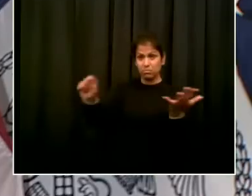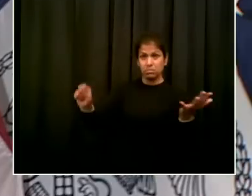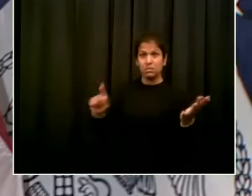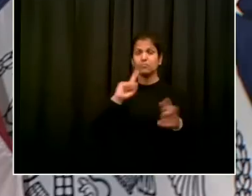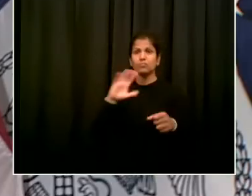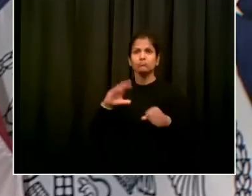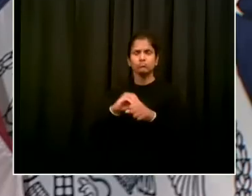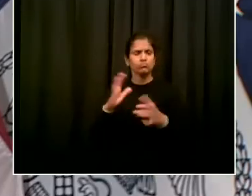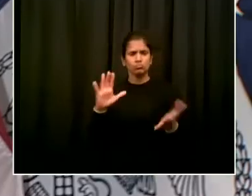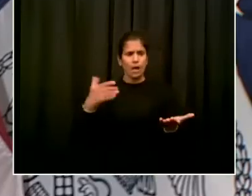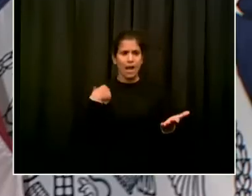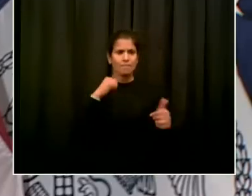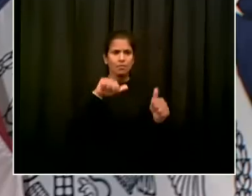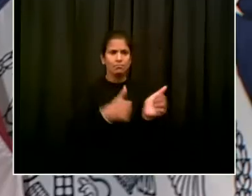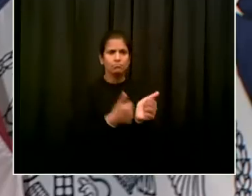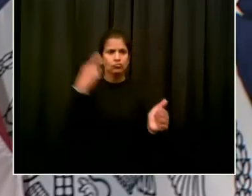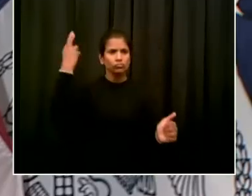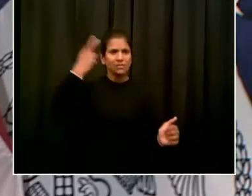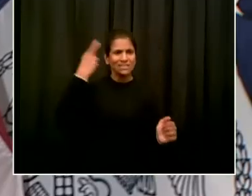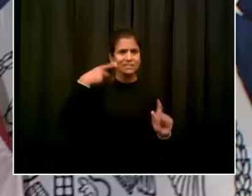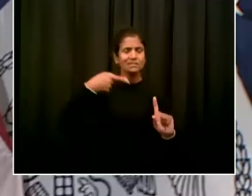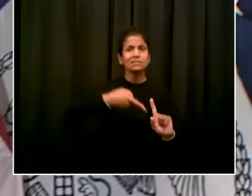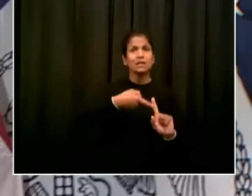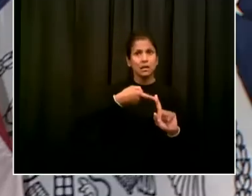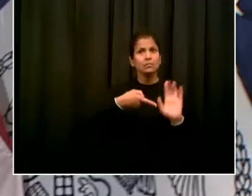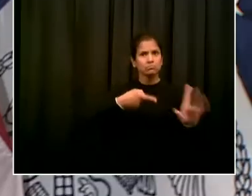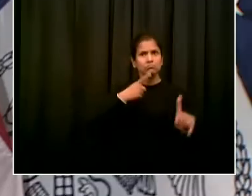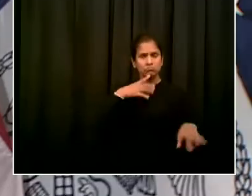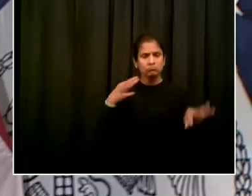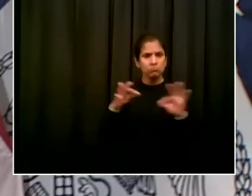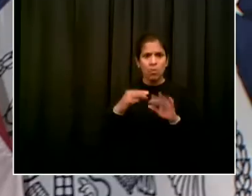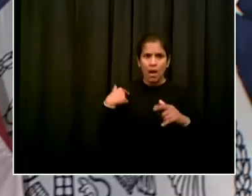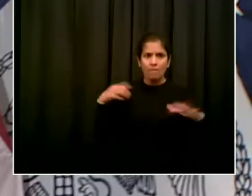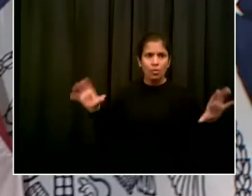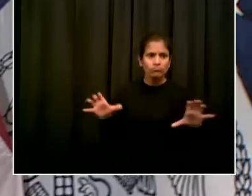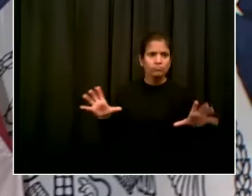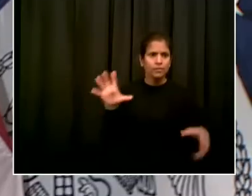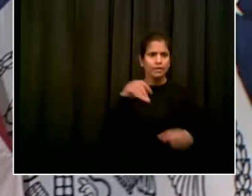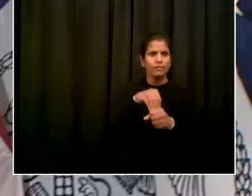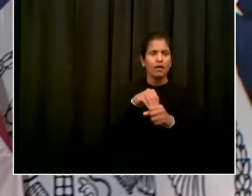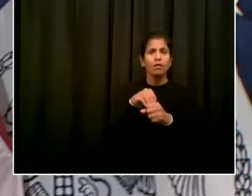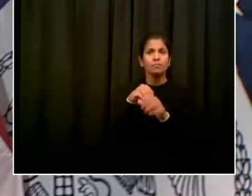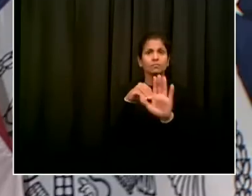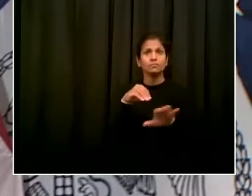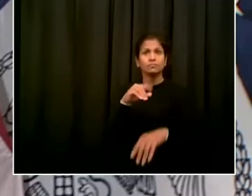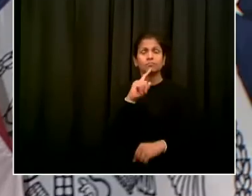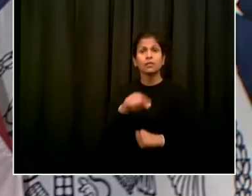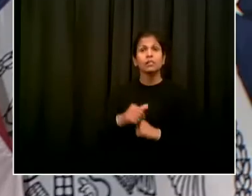ONNDIDISCRIMIMITONARYRY WAY. THERE IS A LOT OF REFORM NEEDS TO BE DONE.